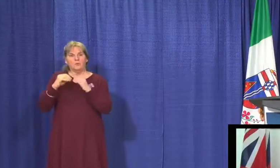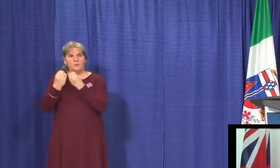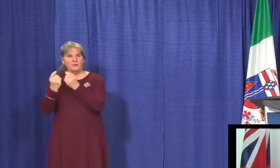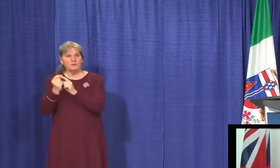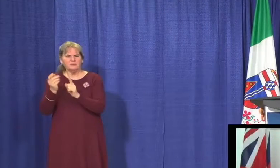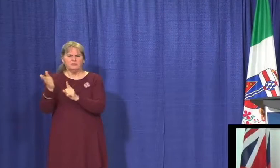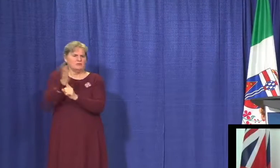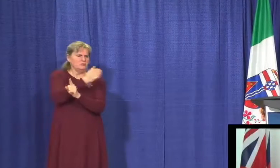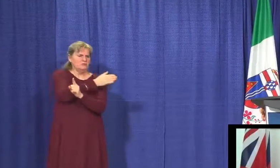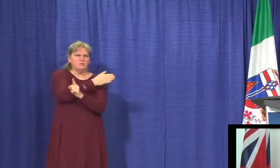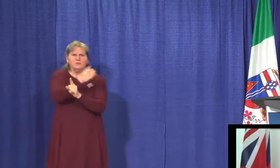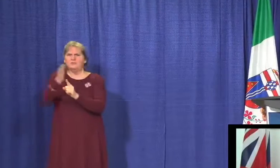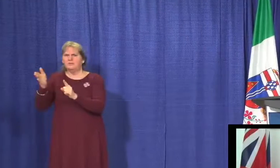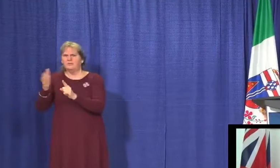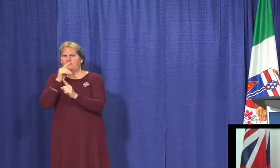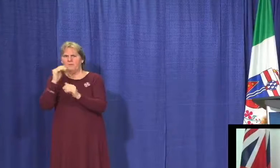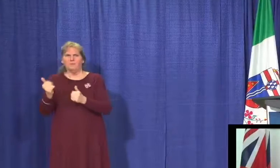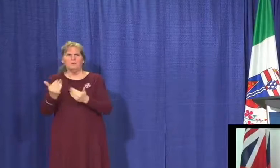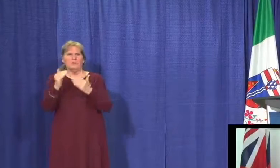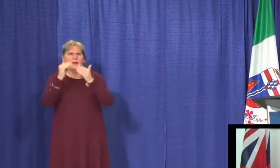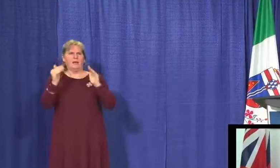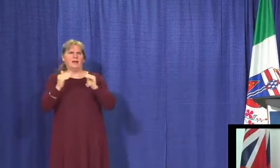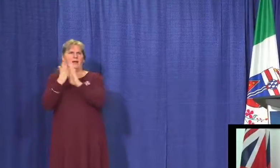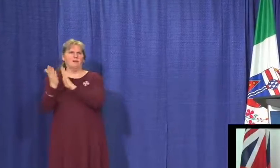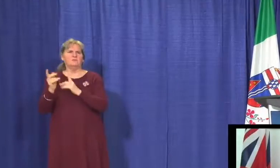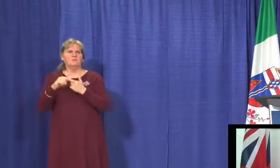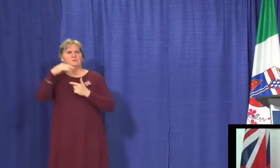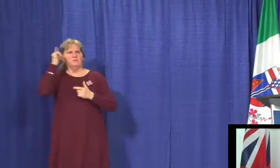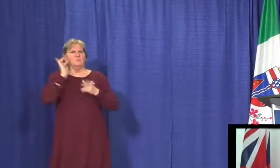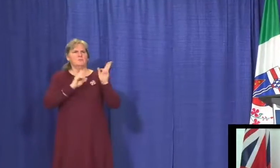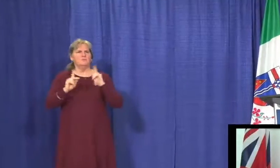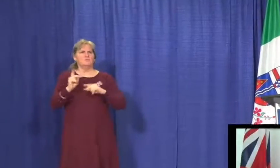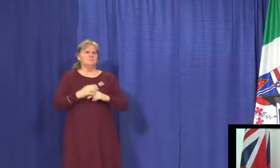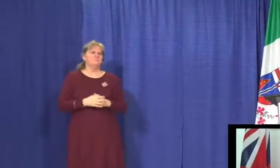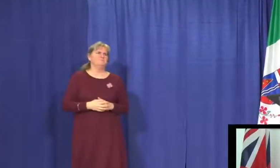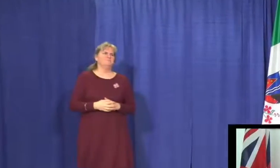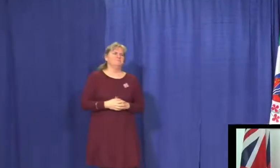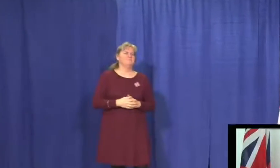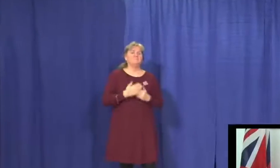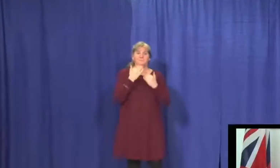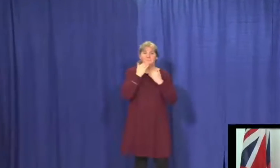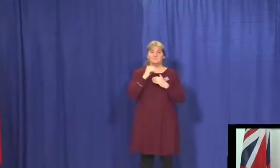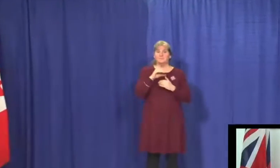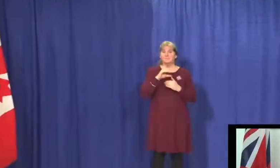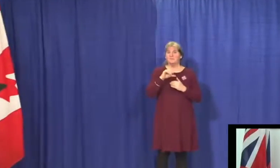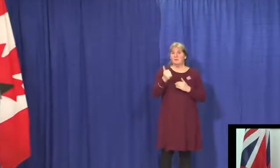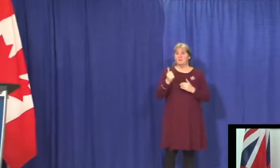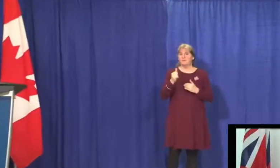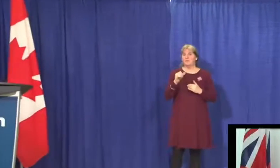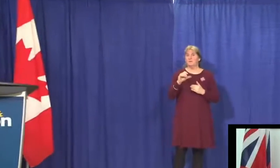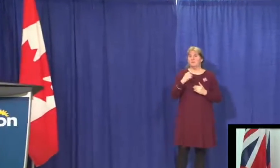partners across the spectrum of housing. Thank you. Thanks, Chuck.